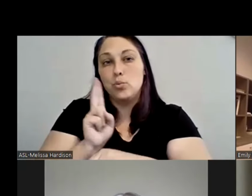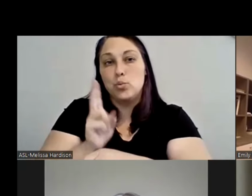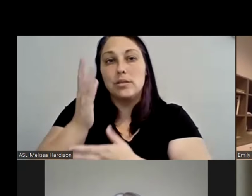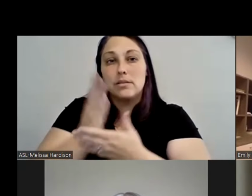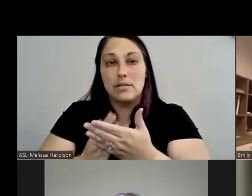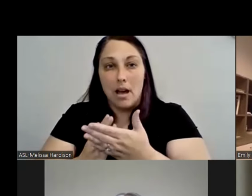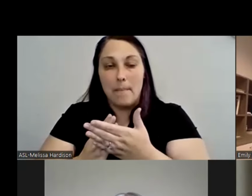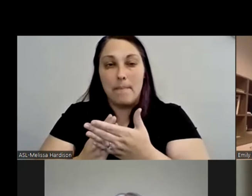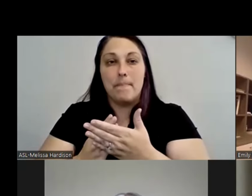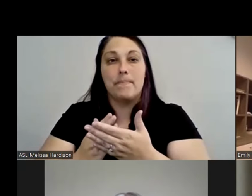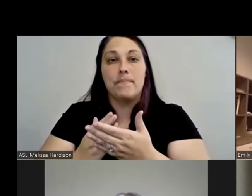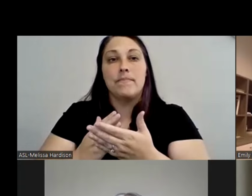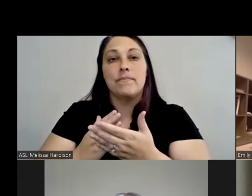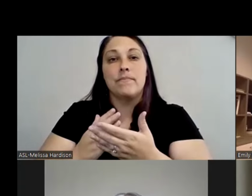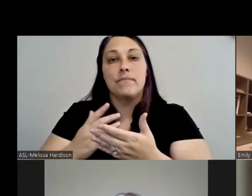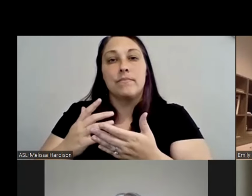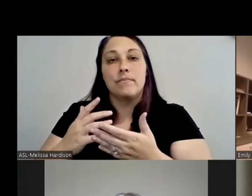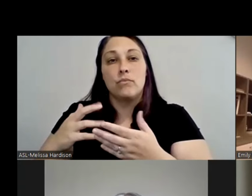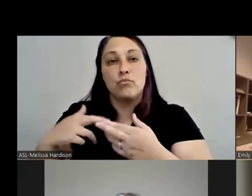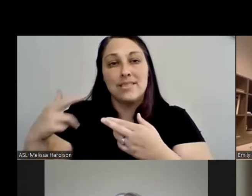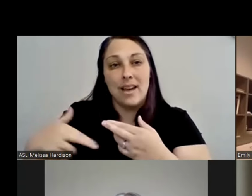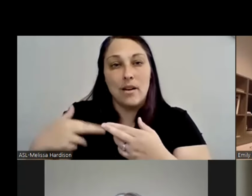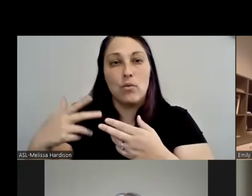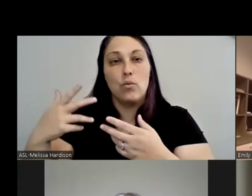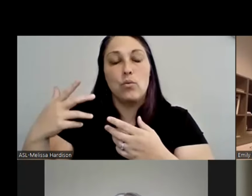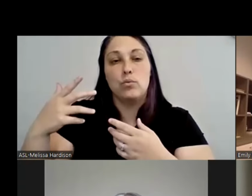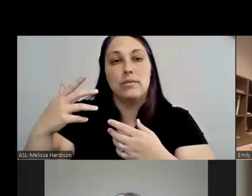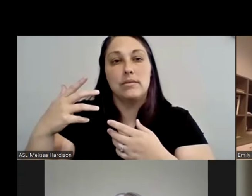In addition to the variety of funding sources, each program comes with its own eligibility requirements.